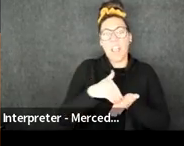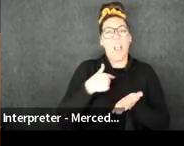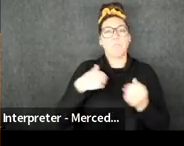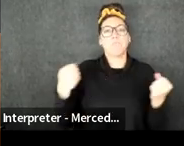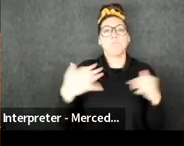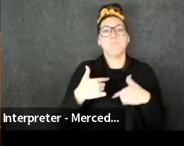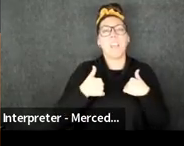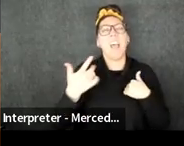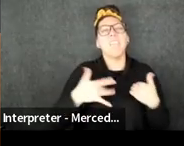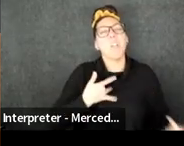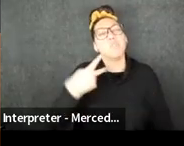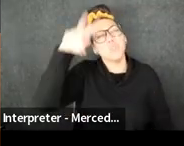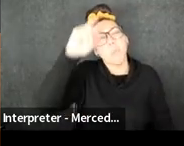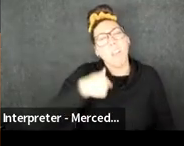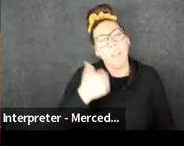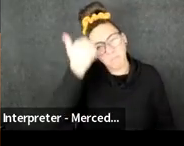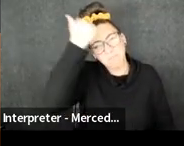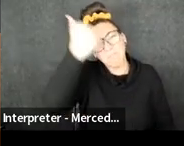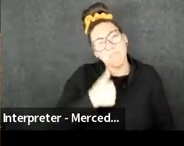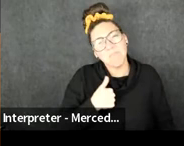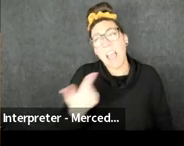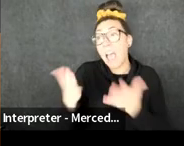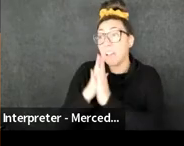And if I were to ask that help and now other people know how dumb I am to